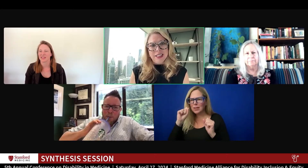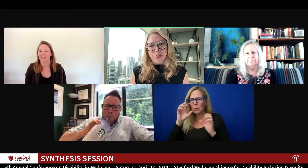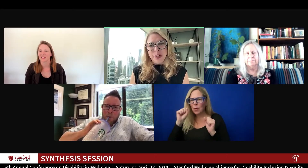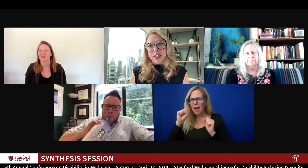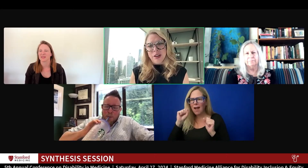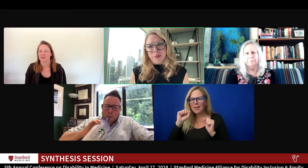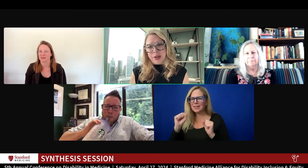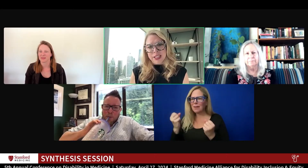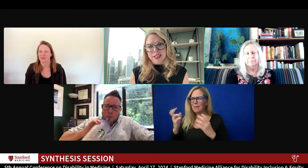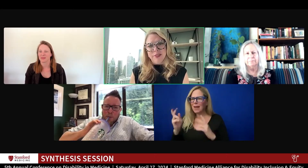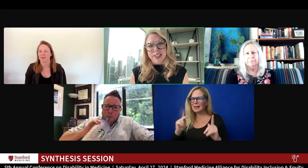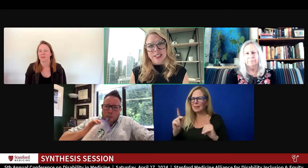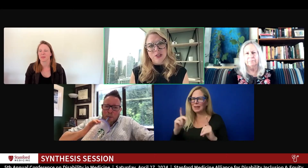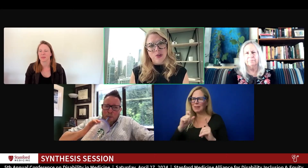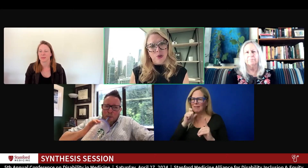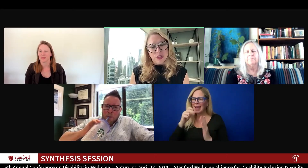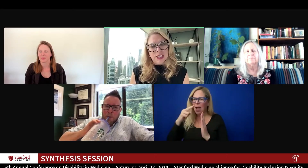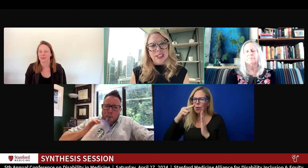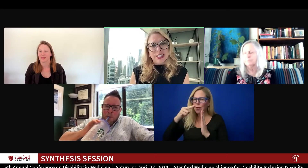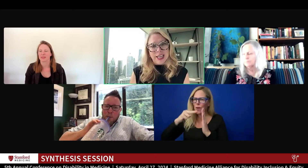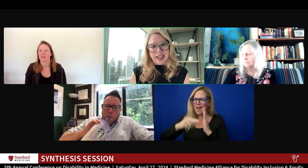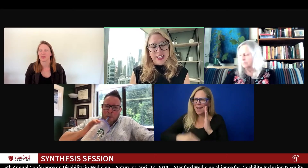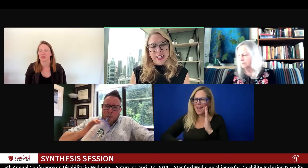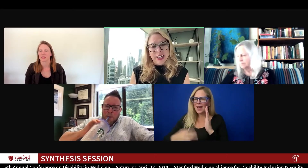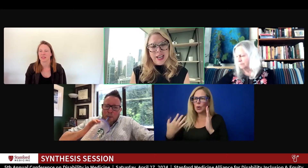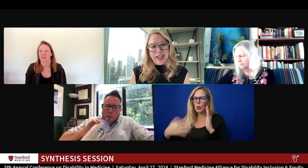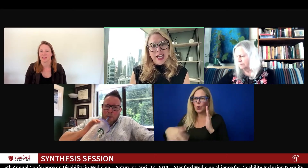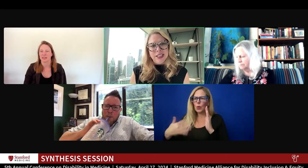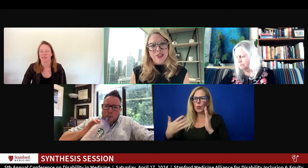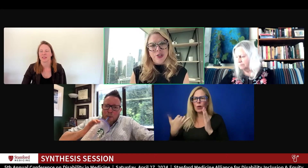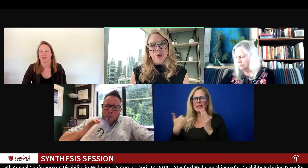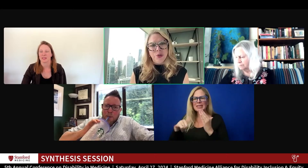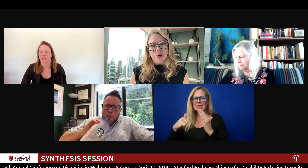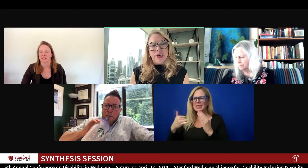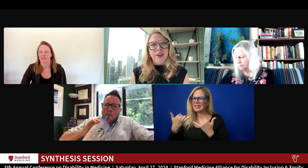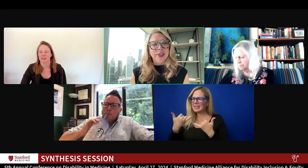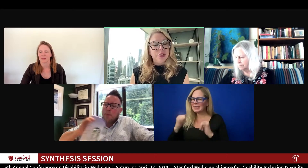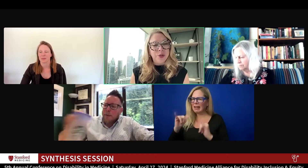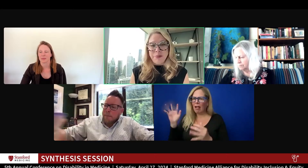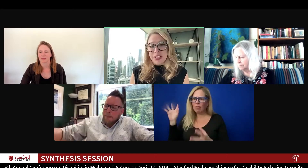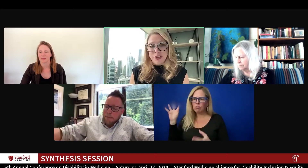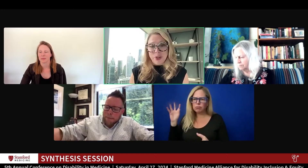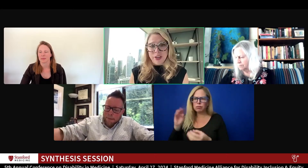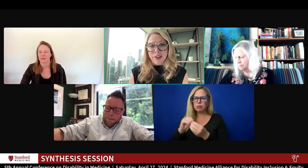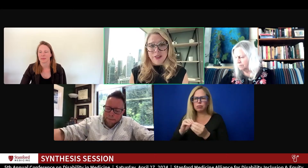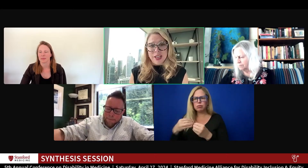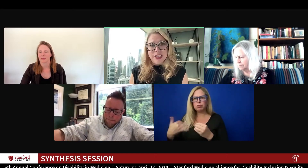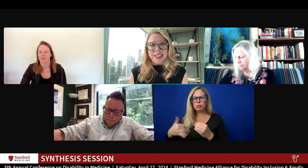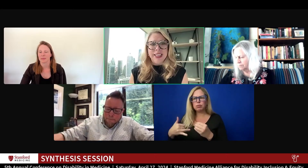It's really comprehensive, it still holds today. And to give it to an administrator and to say,